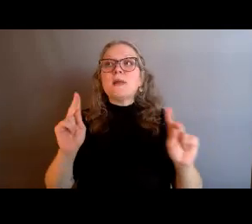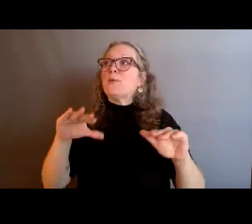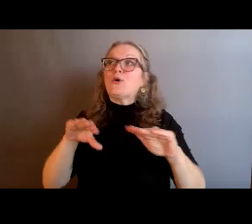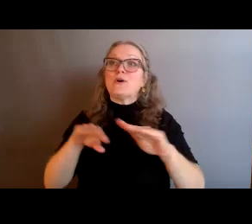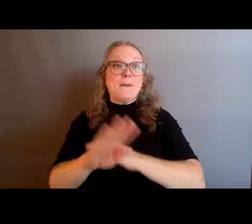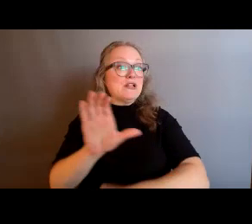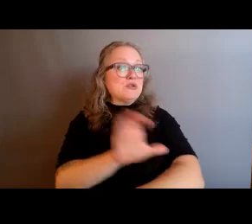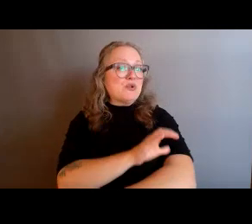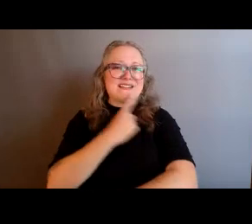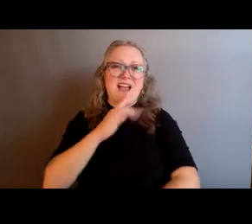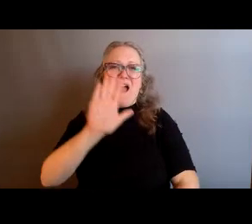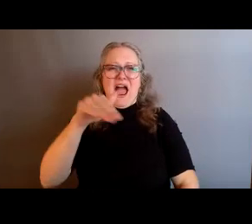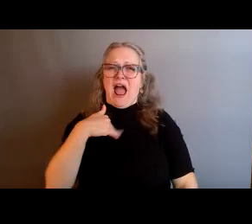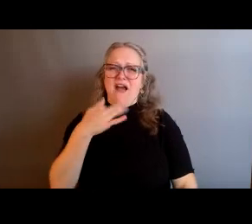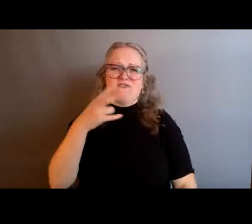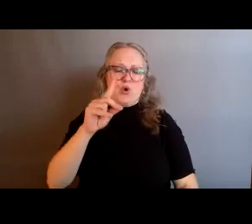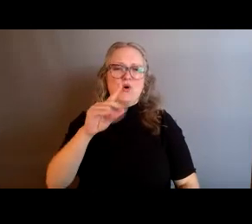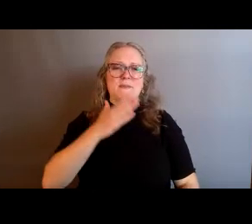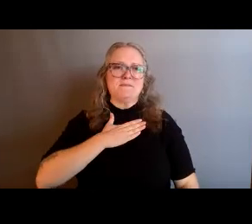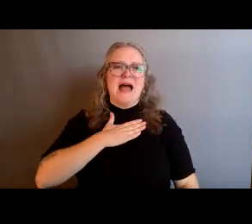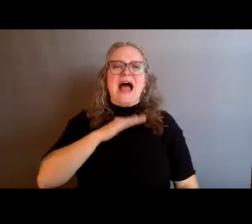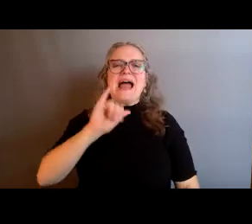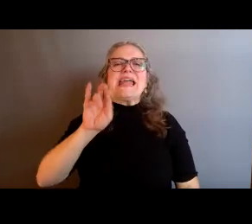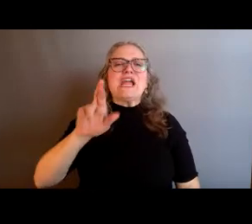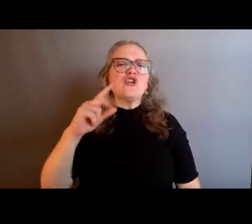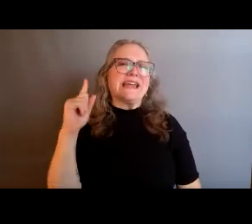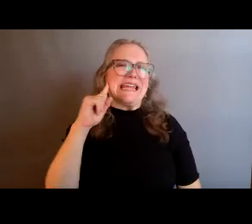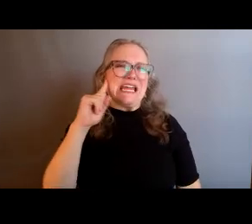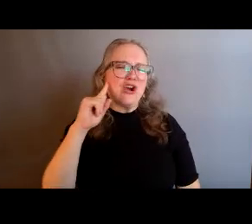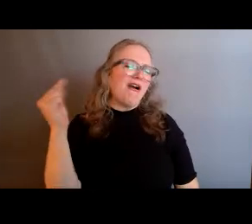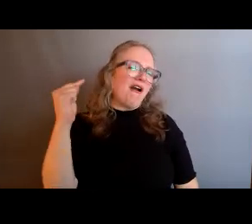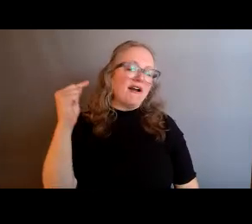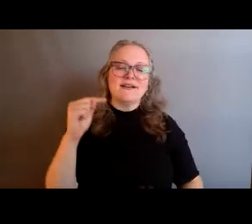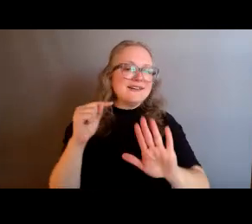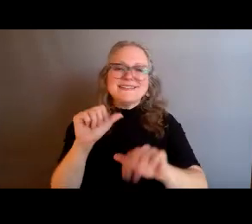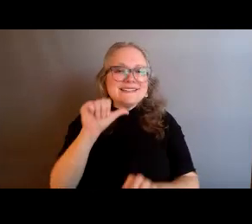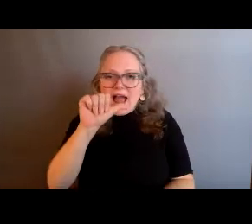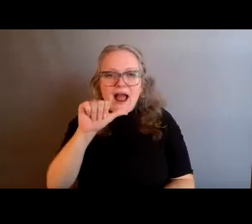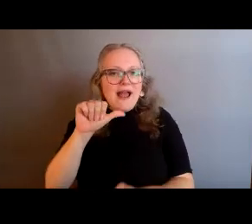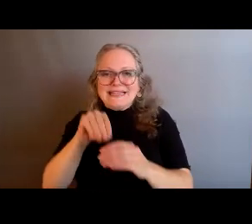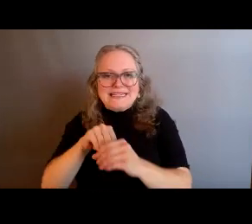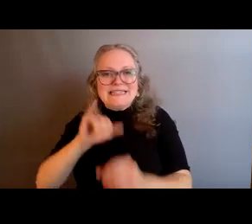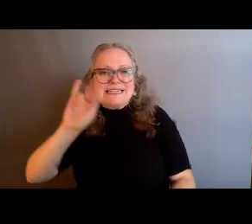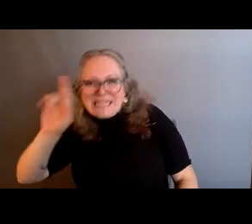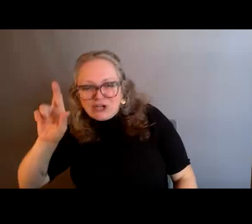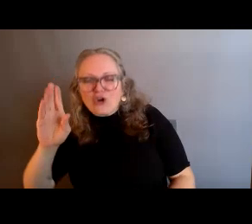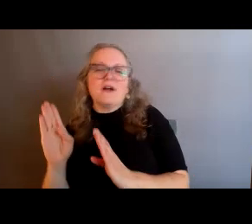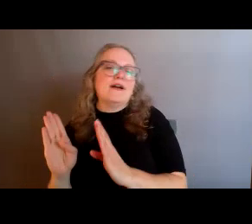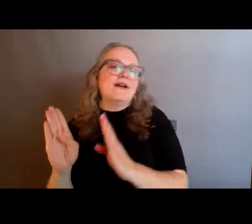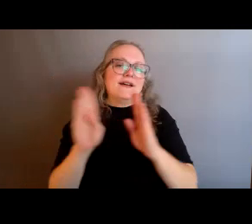I got fluid in my inner ear. I got fluid in my inner ear. They don't really have fluid in their inner ear. They got fluid in their middle ear.